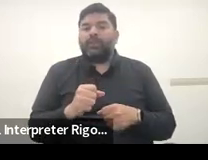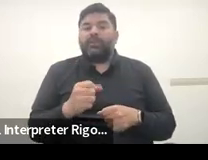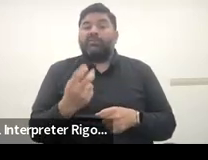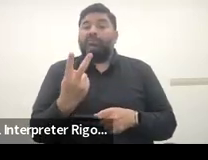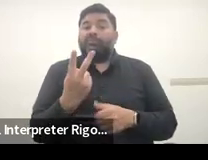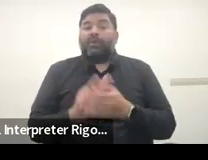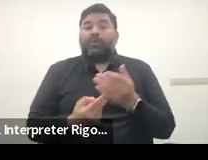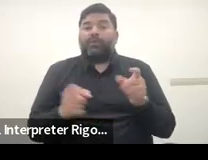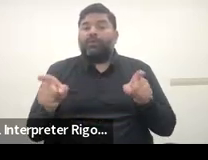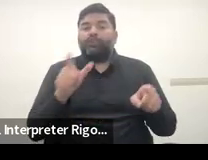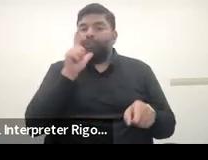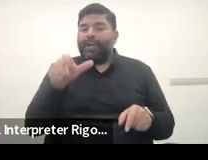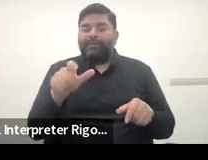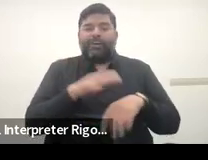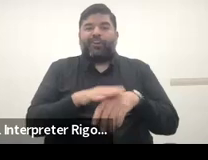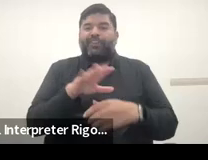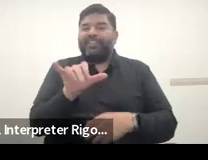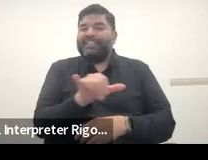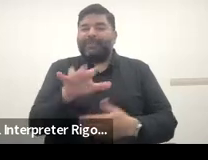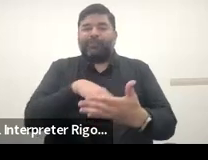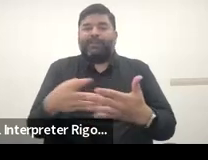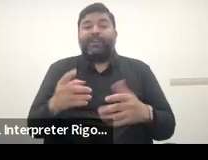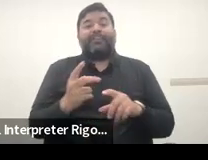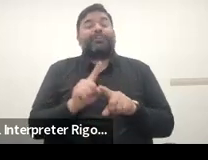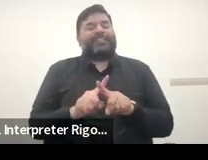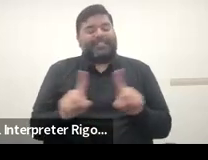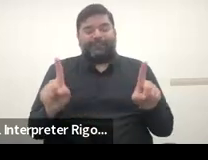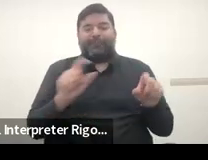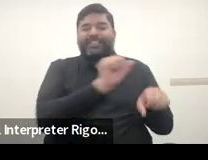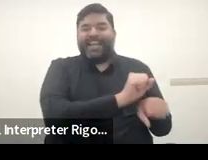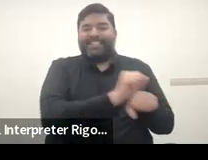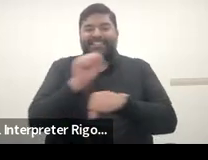not be on the same graph because these are two very different tasks. Recognizing 1 of